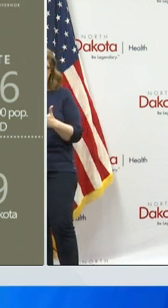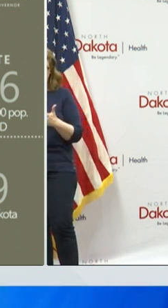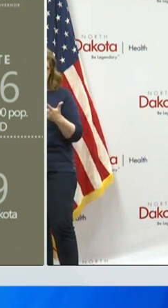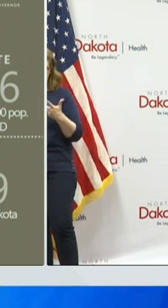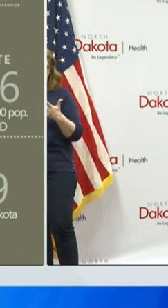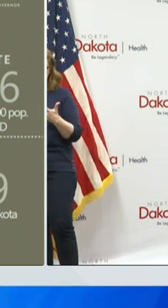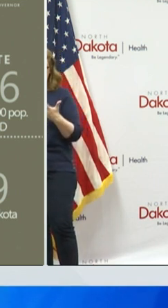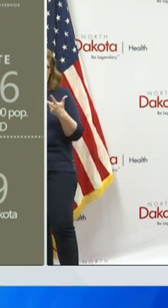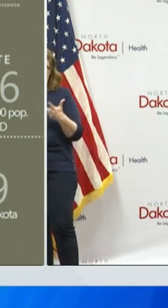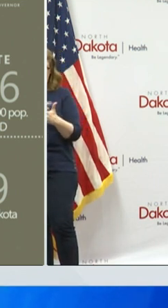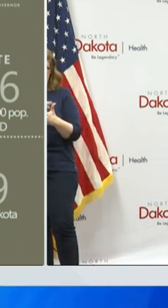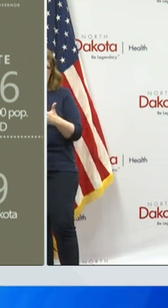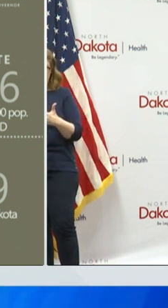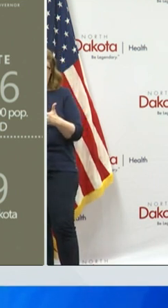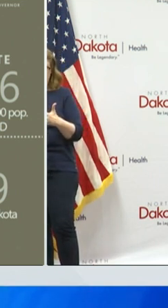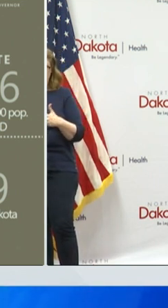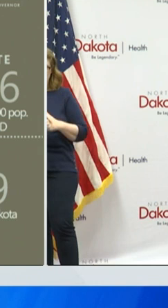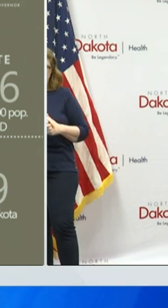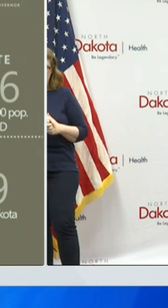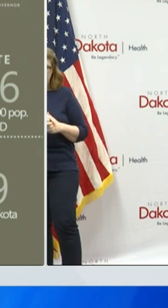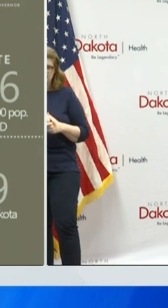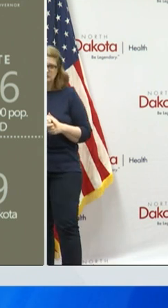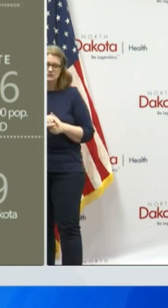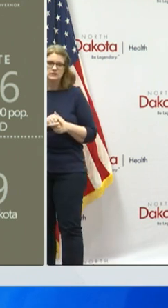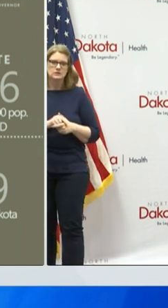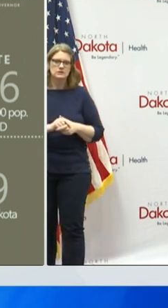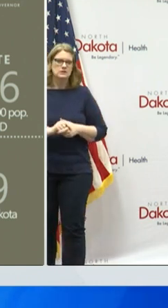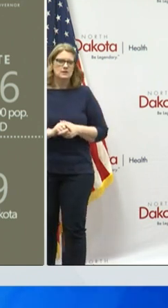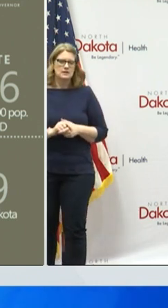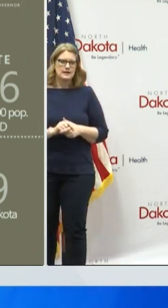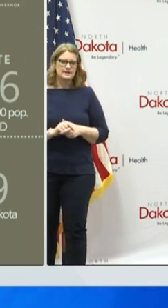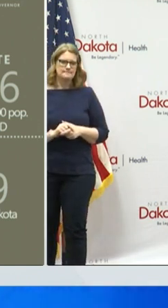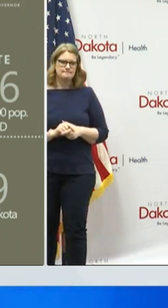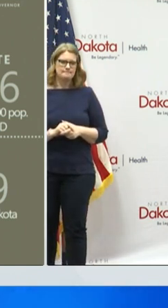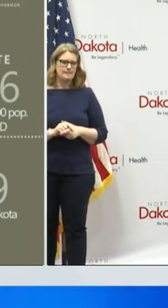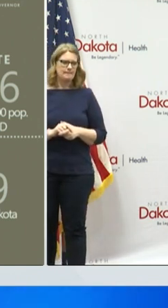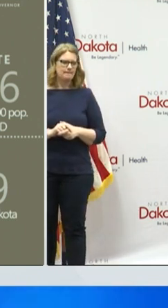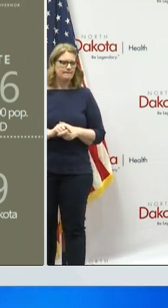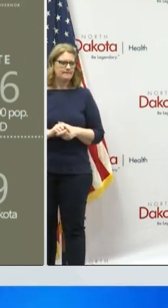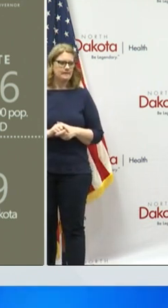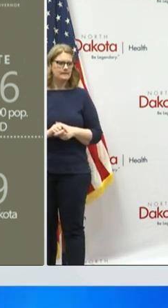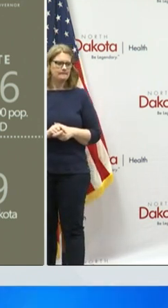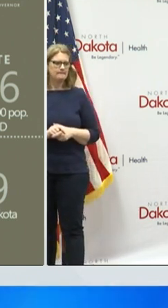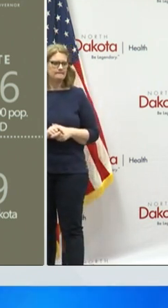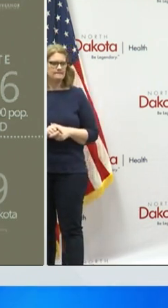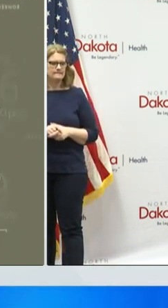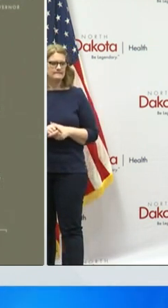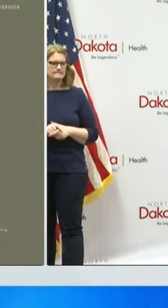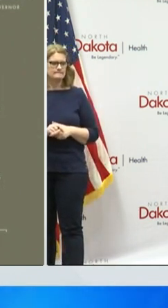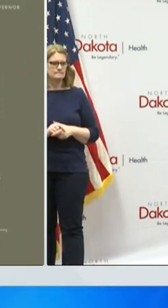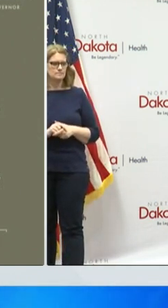FROM PEOPLE THAT HAD UNDERLYING HEALTH CONDITIONS OR WERE